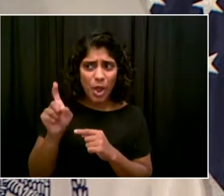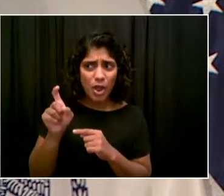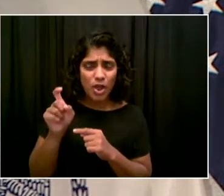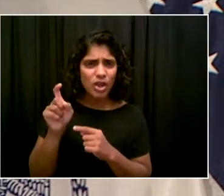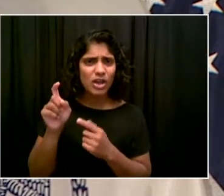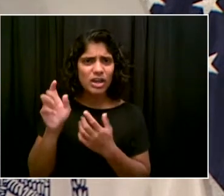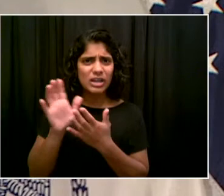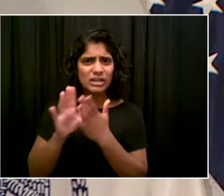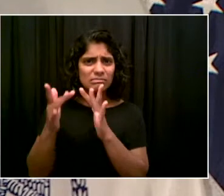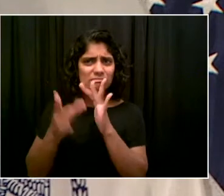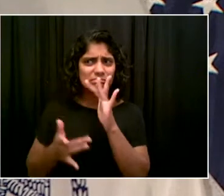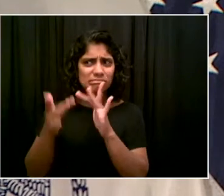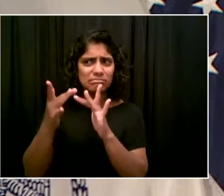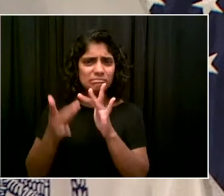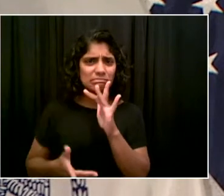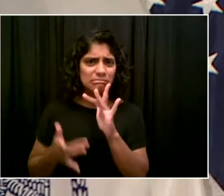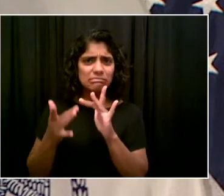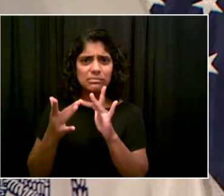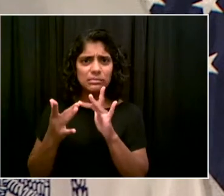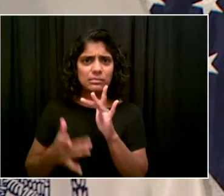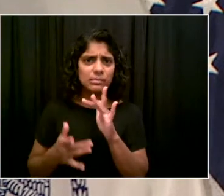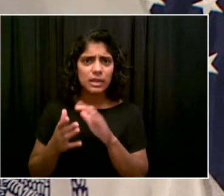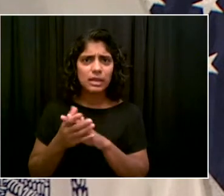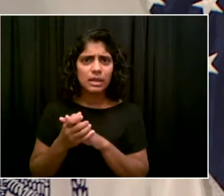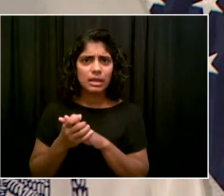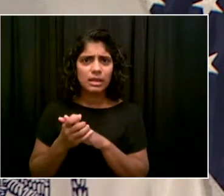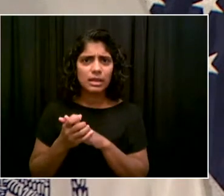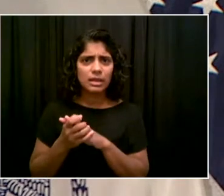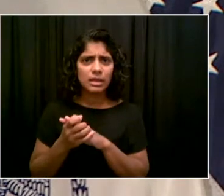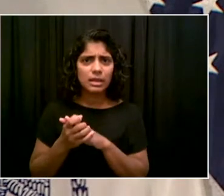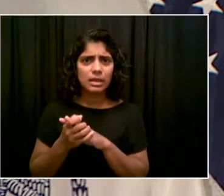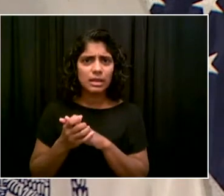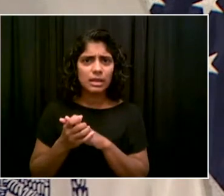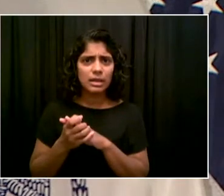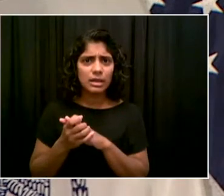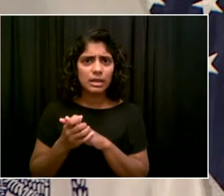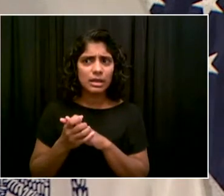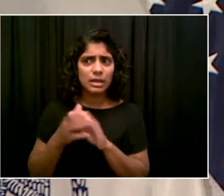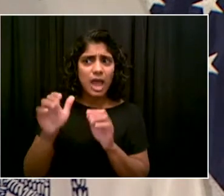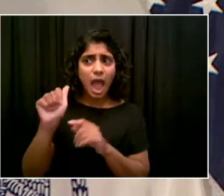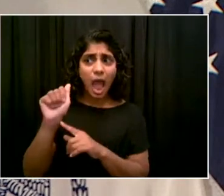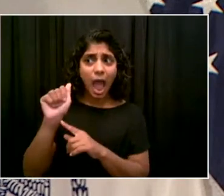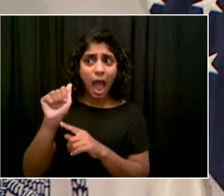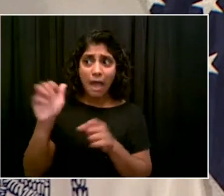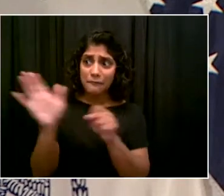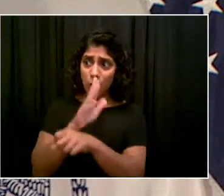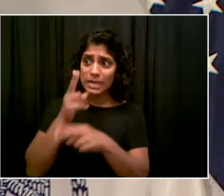COUNCILMEMBER